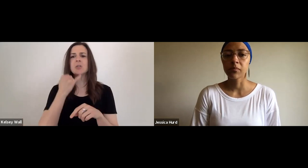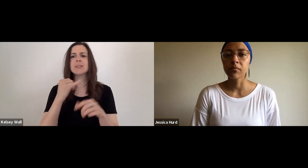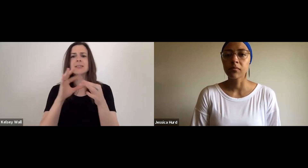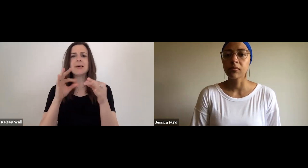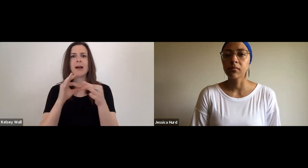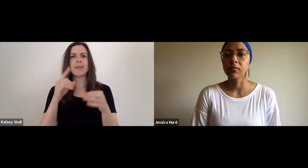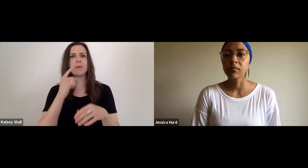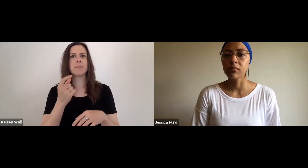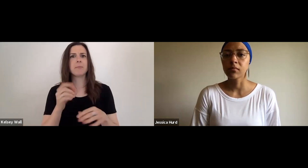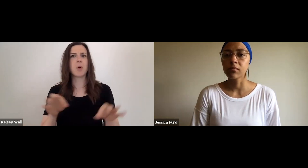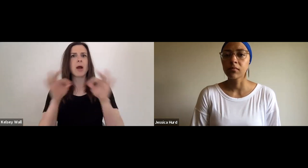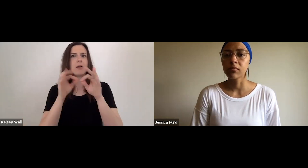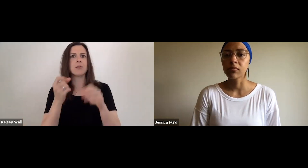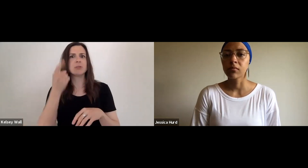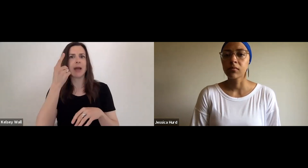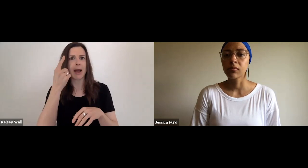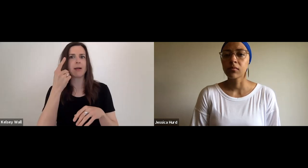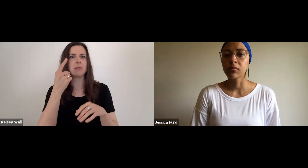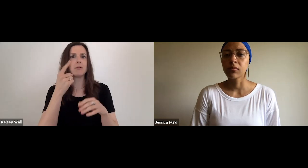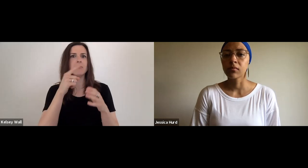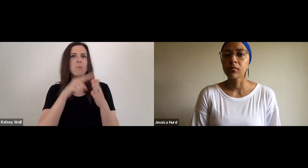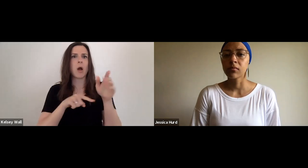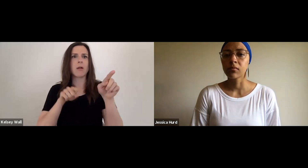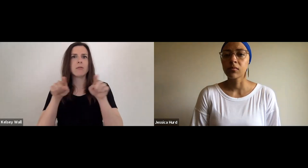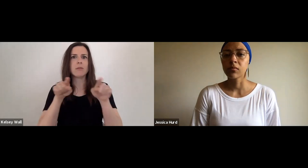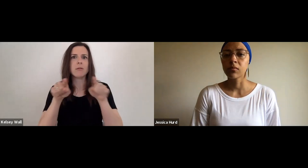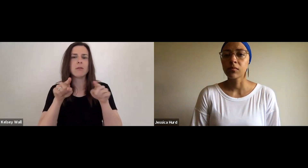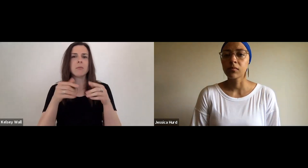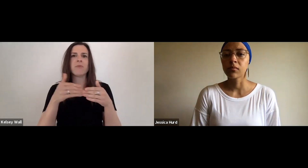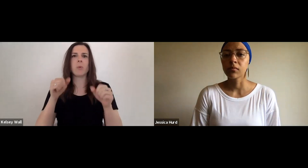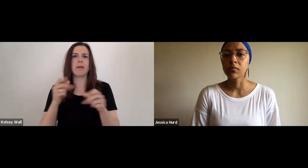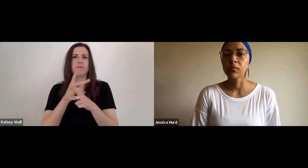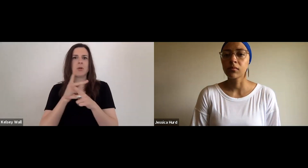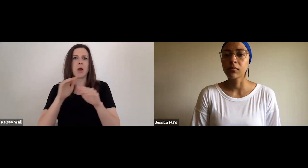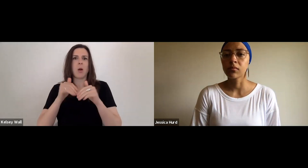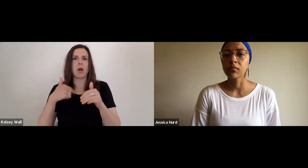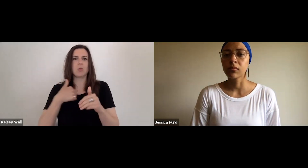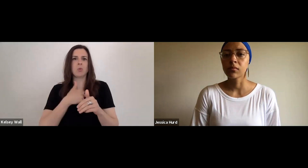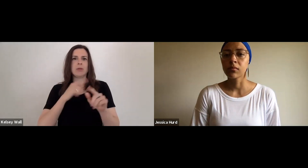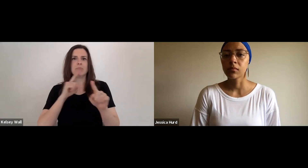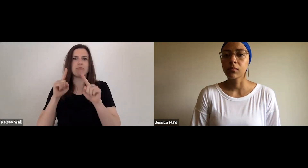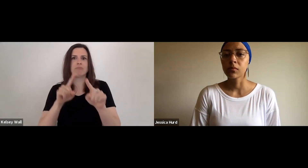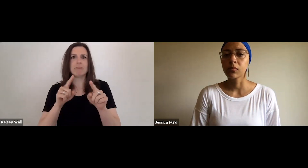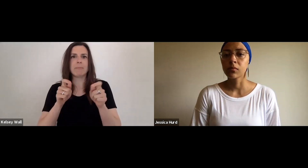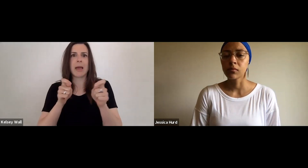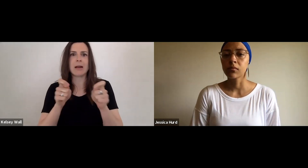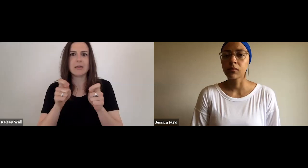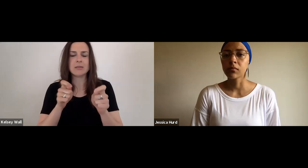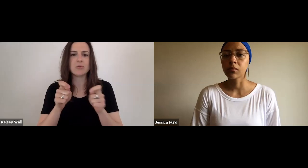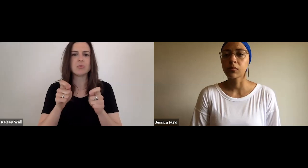and negative stress for distress. As Jessica said, it's very important to understand the difference between these two topics